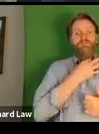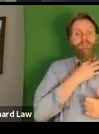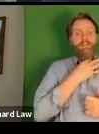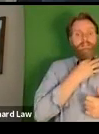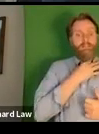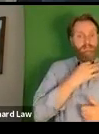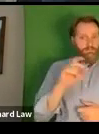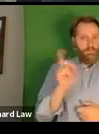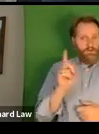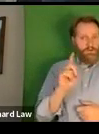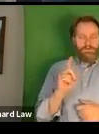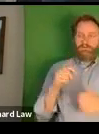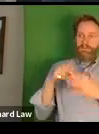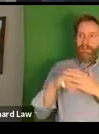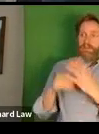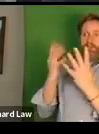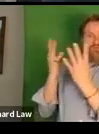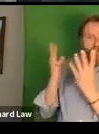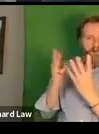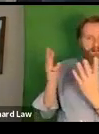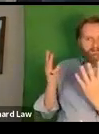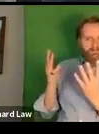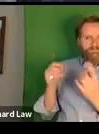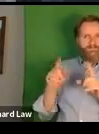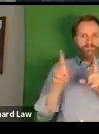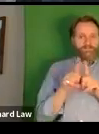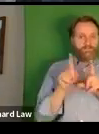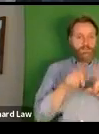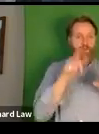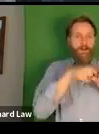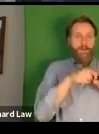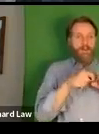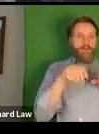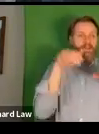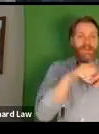potential defendant might present or those who are supporting defendants may